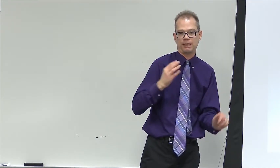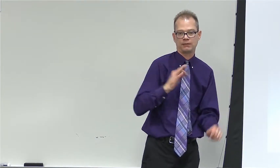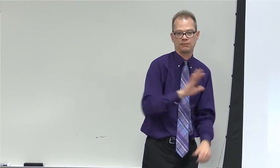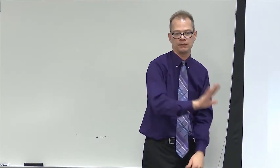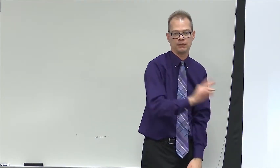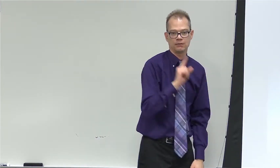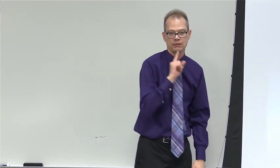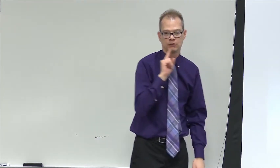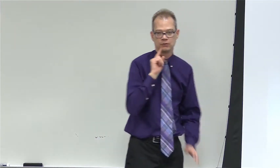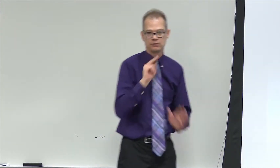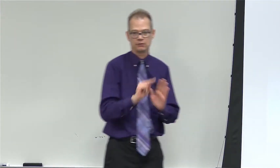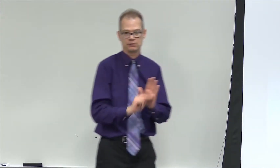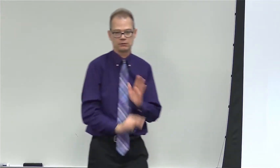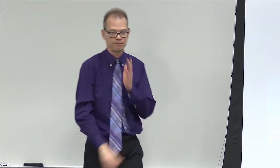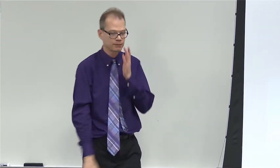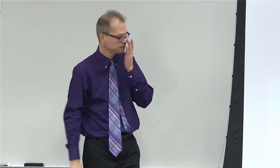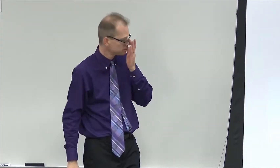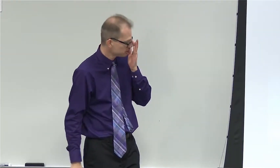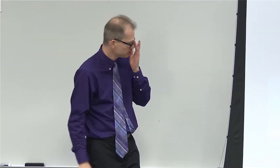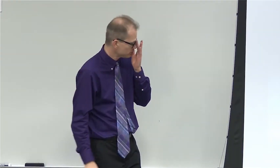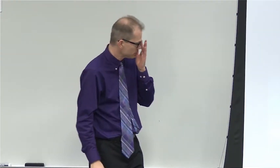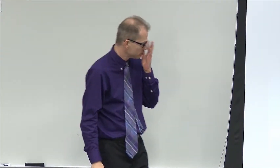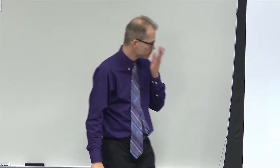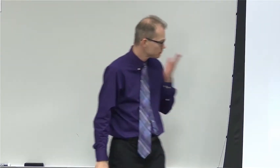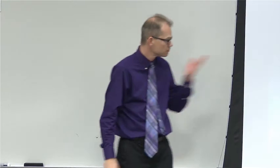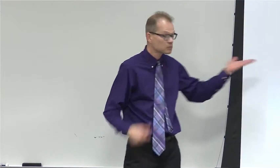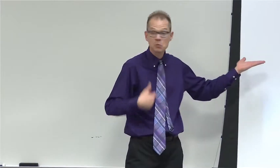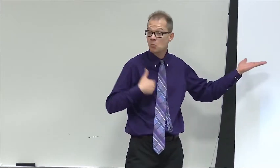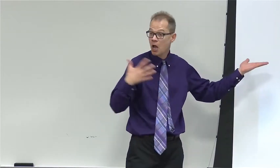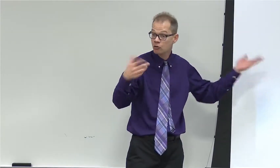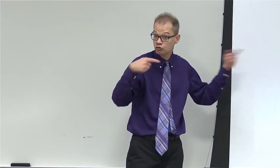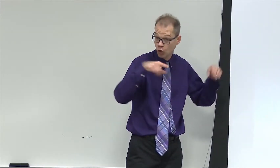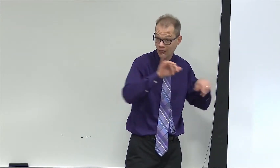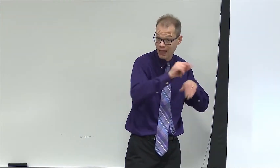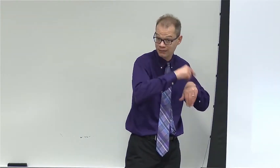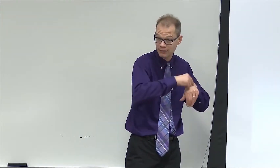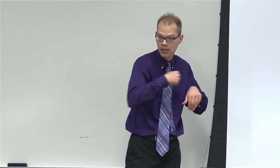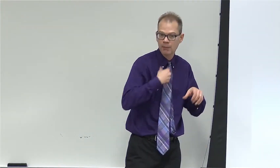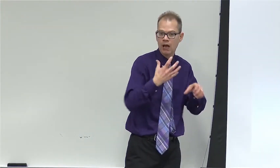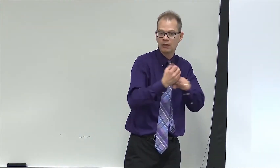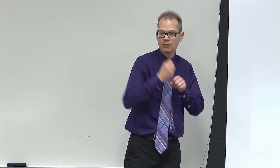a more negative... negative perspective.